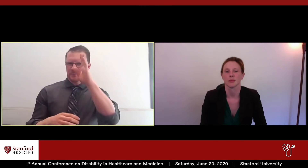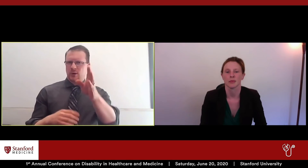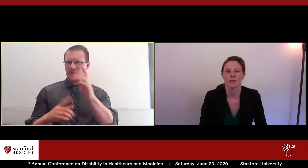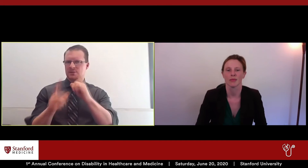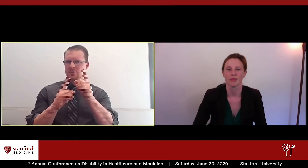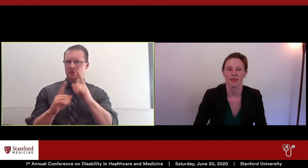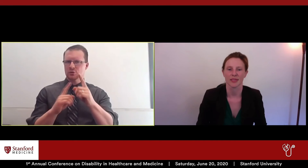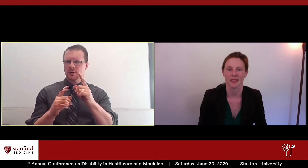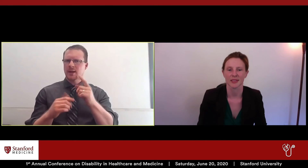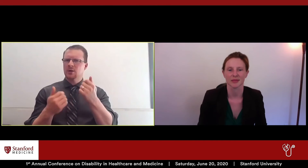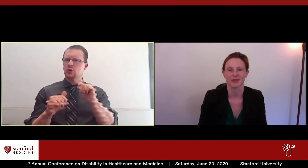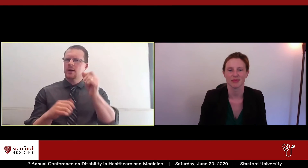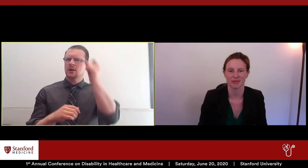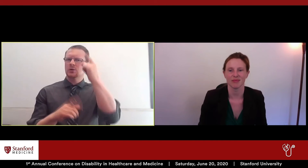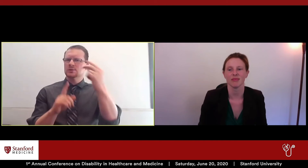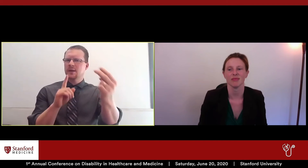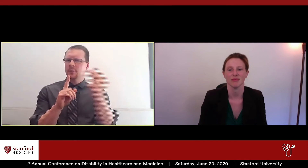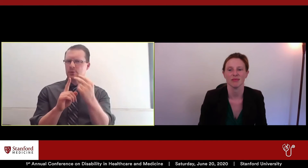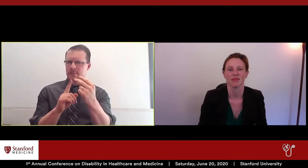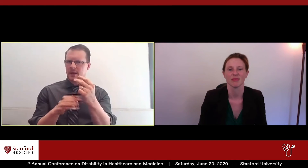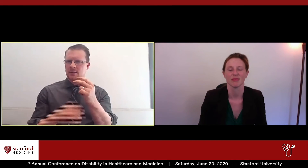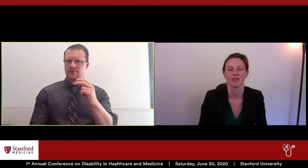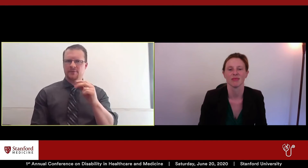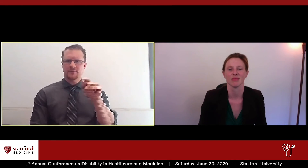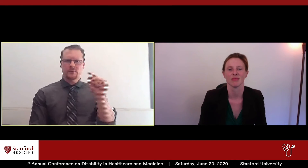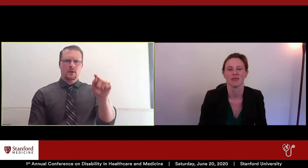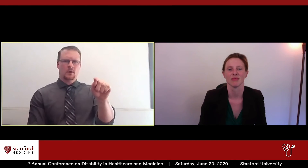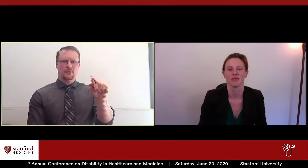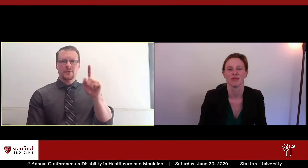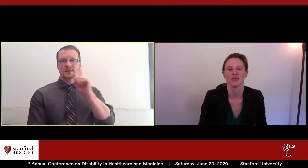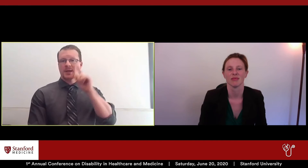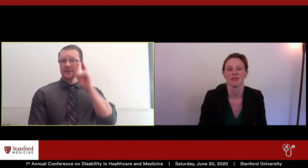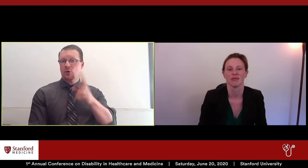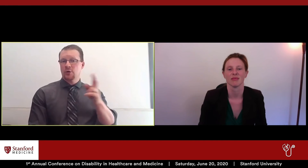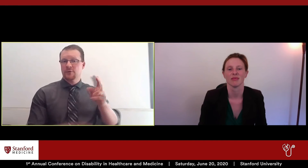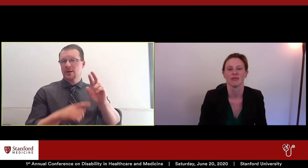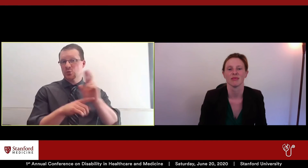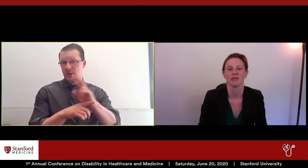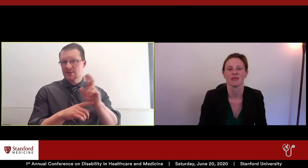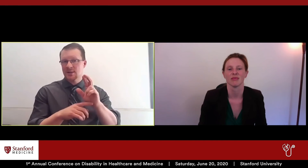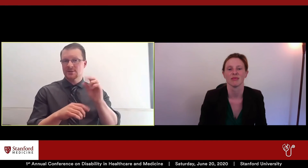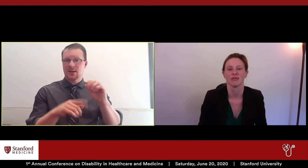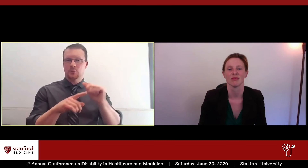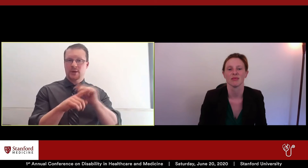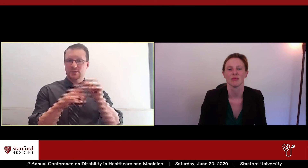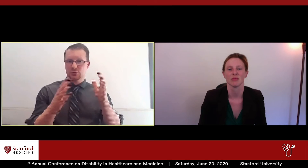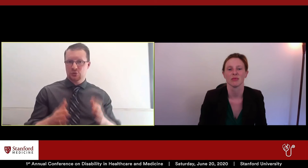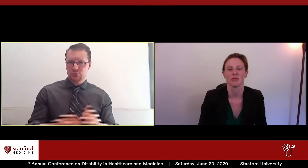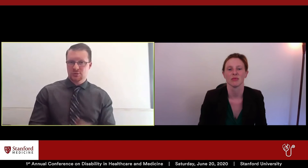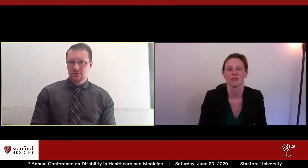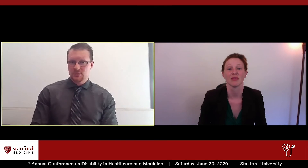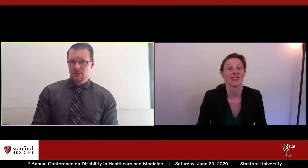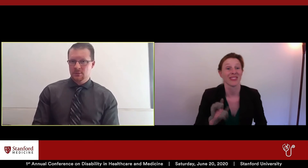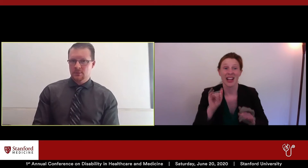administrators, to all have a frank conversation about the variety of perspectives that exists